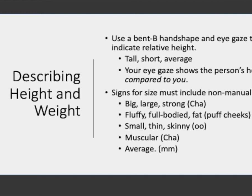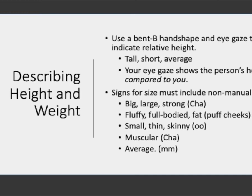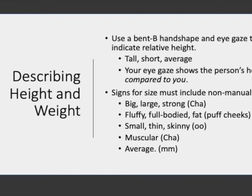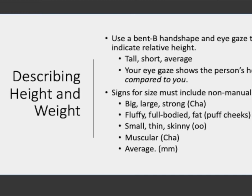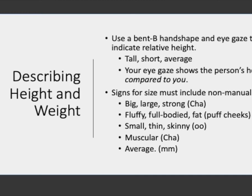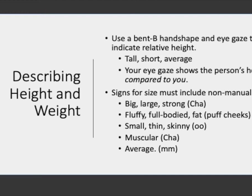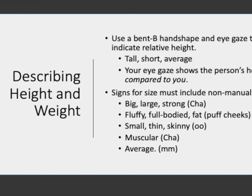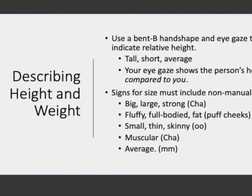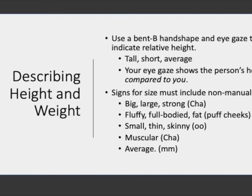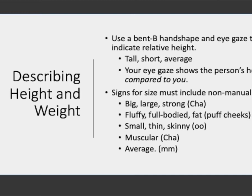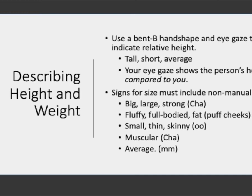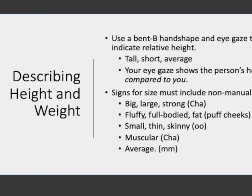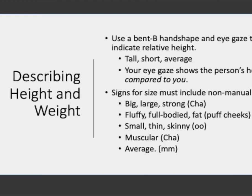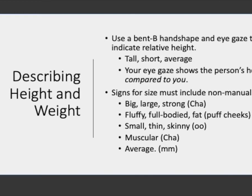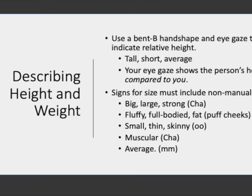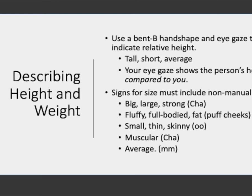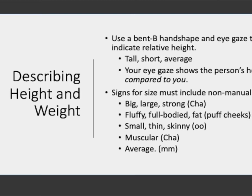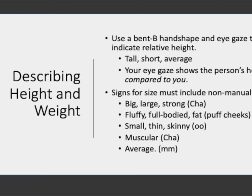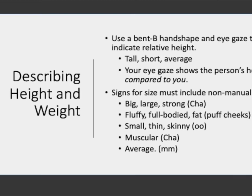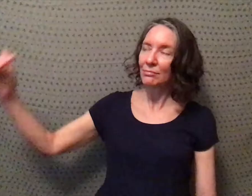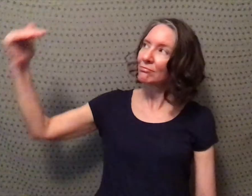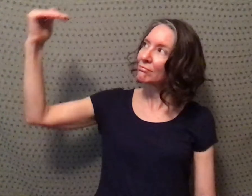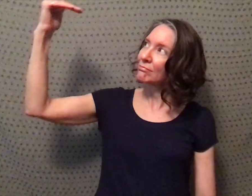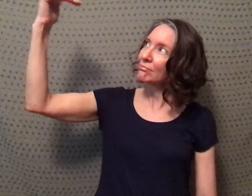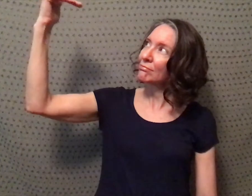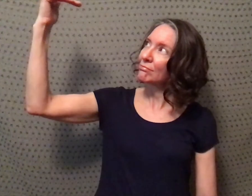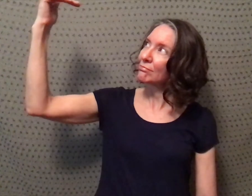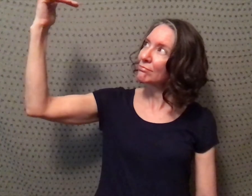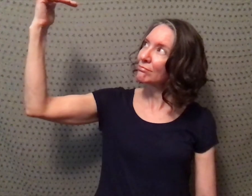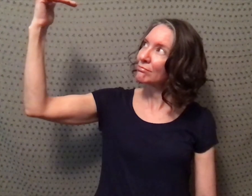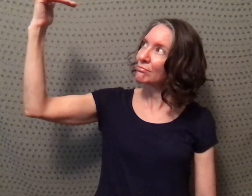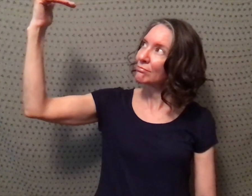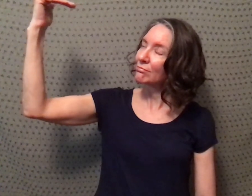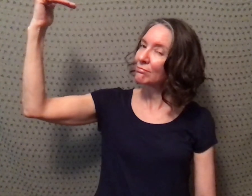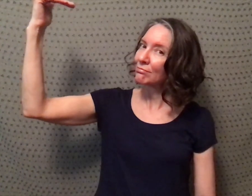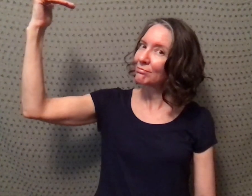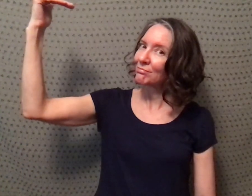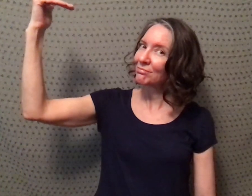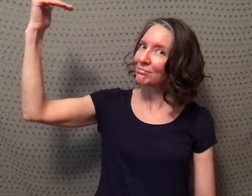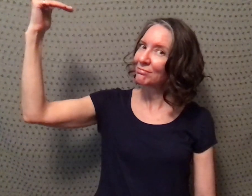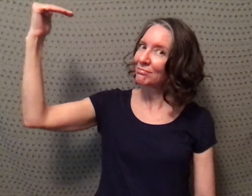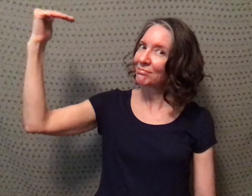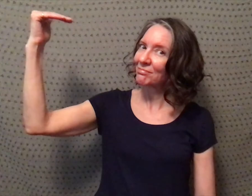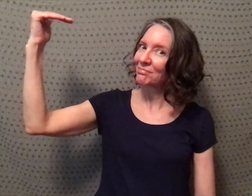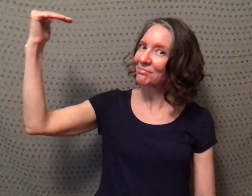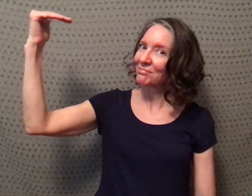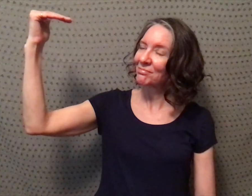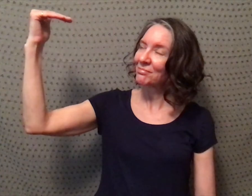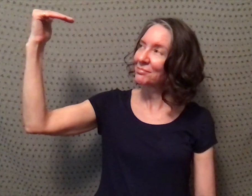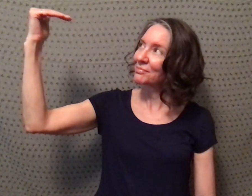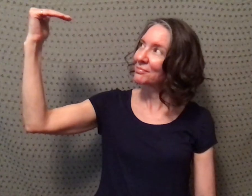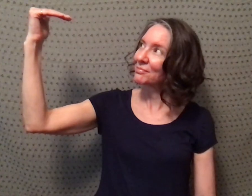that is their height *in relation* to you. Your eye gaze shows how tall or short